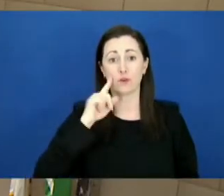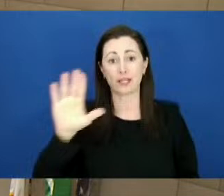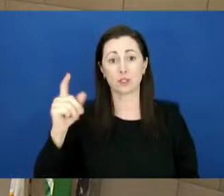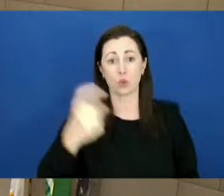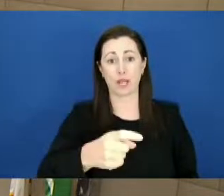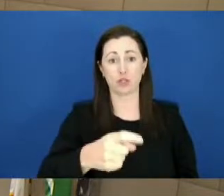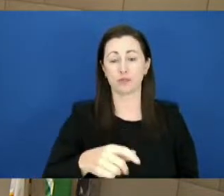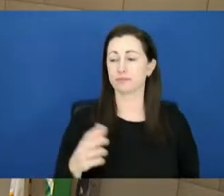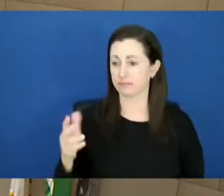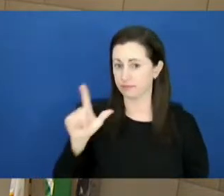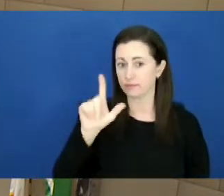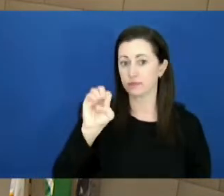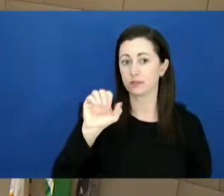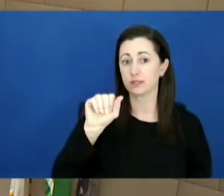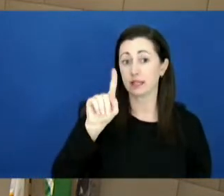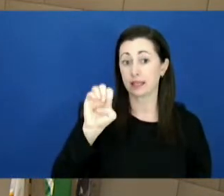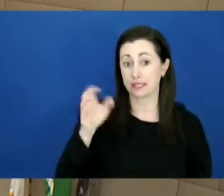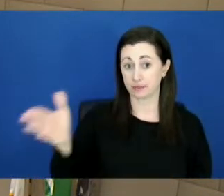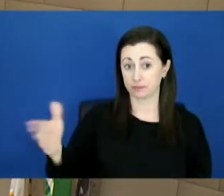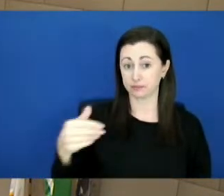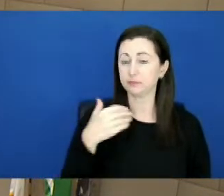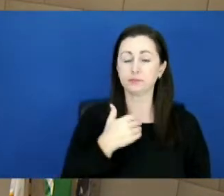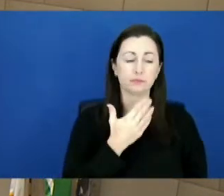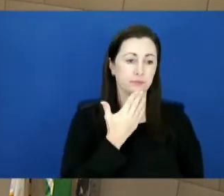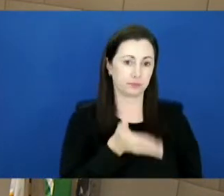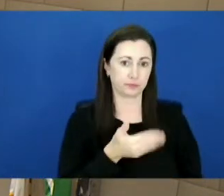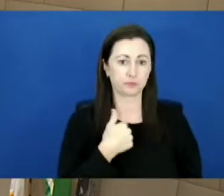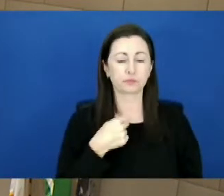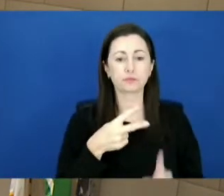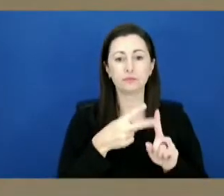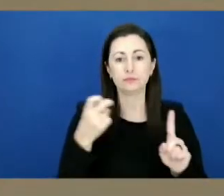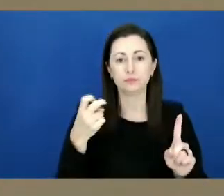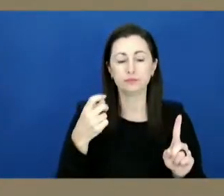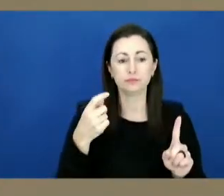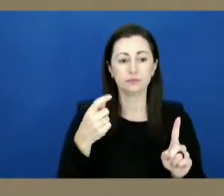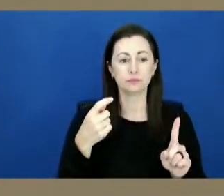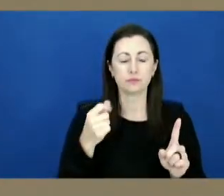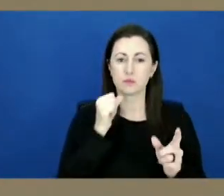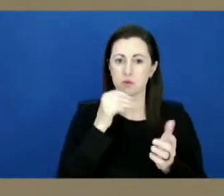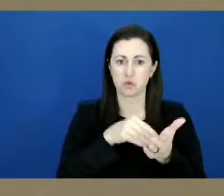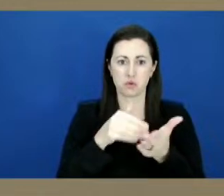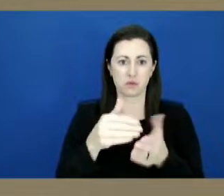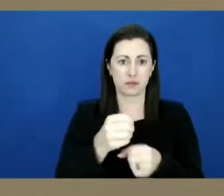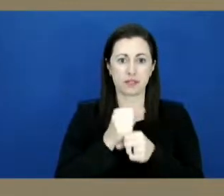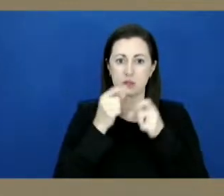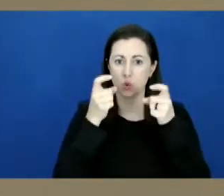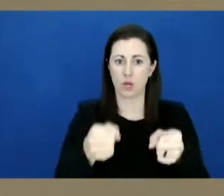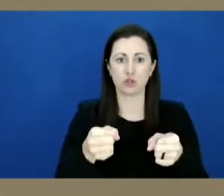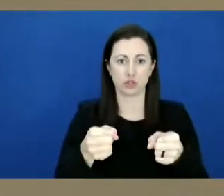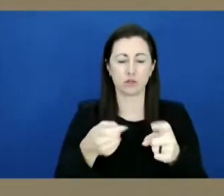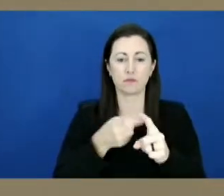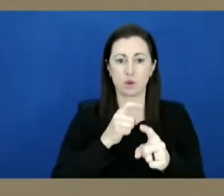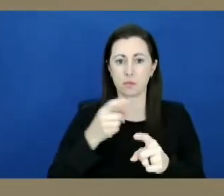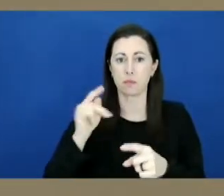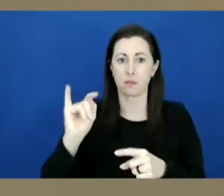MR. PARKER FOR THE DONATION. THANK YOU. THANK YOU, COMMISSIONER LEAKE.